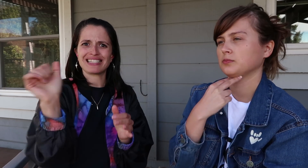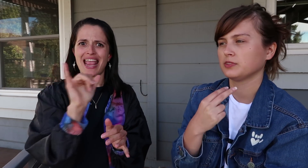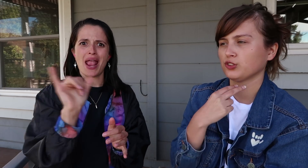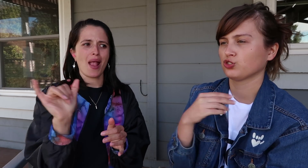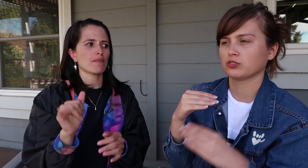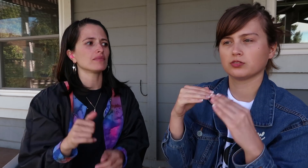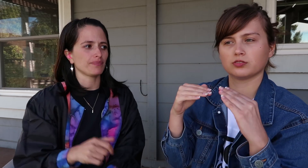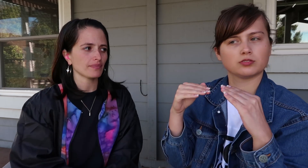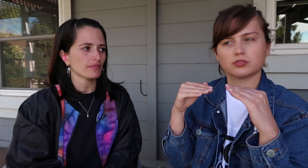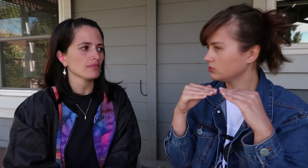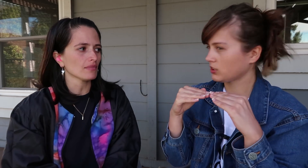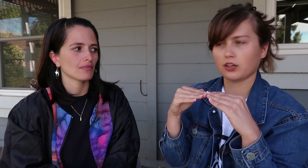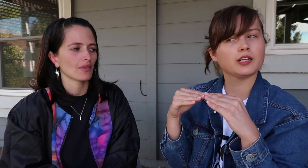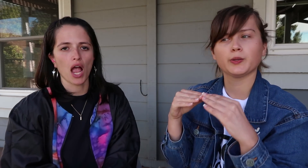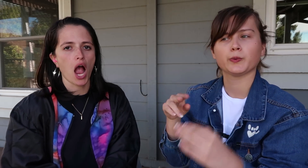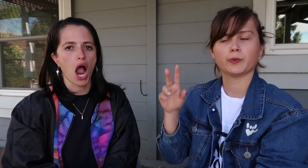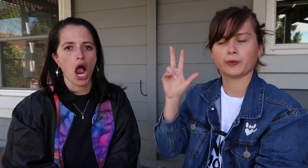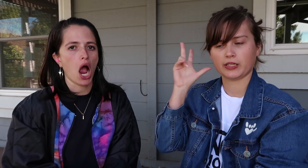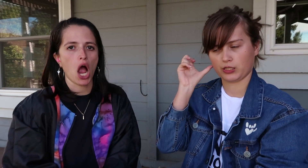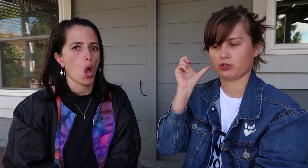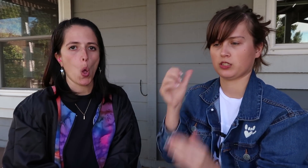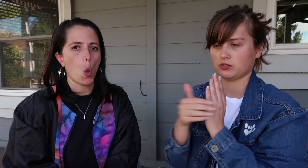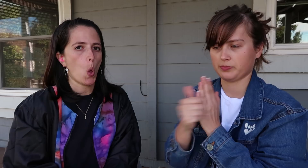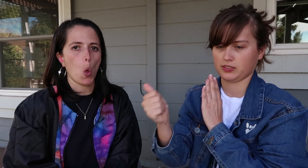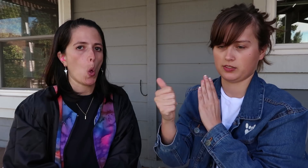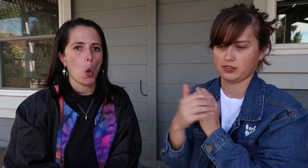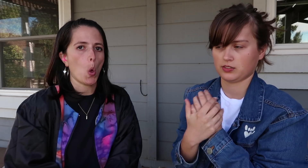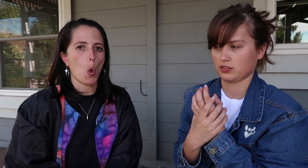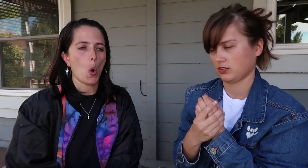Speech does not equal hearing ability.